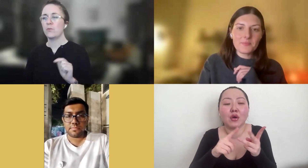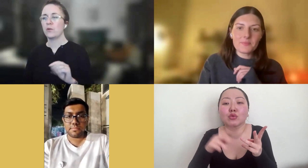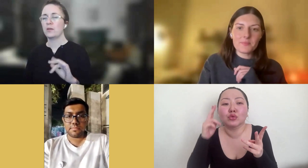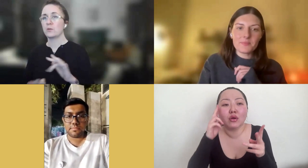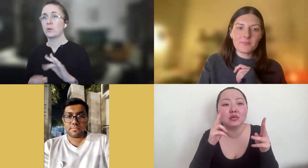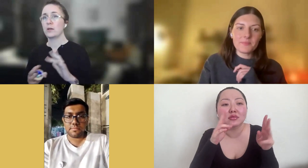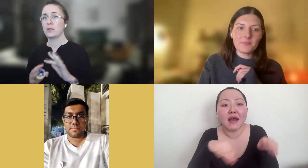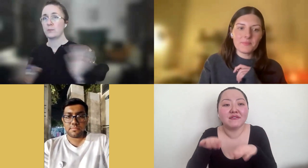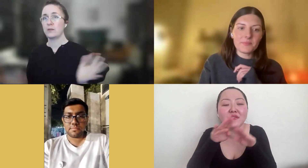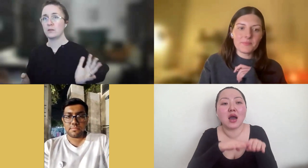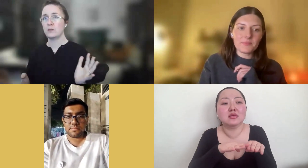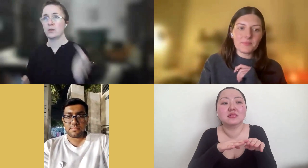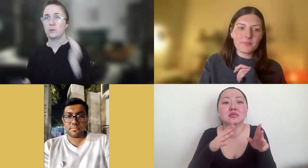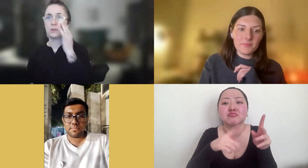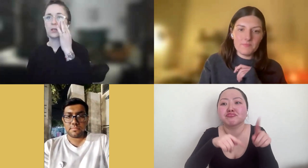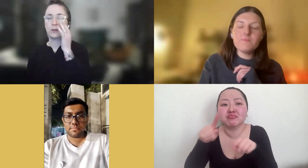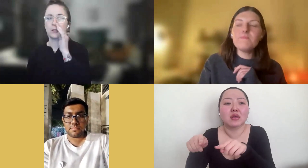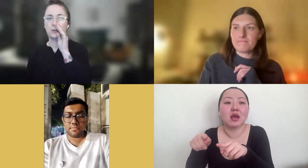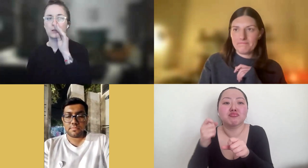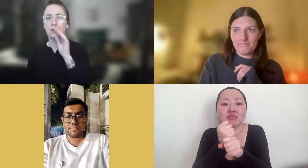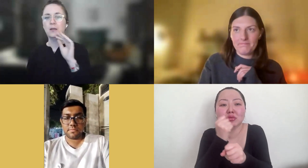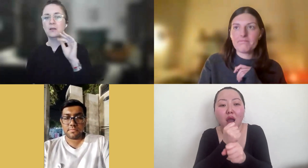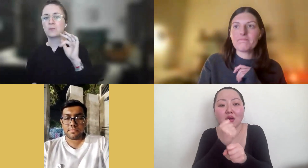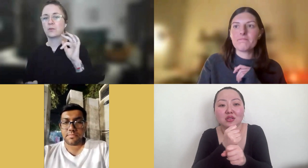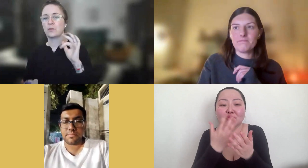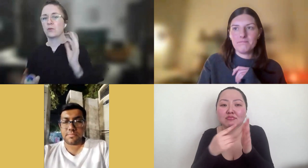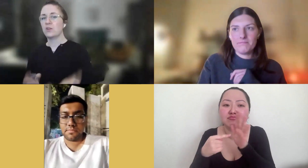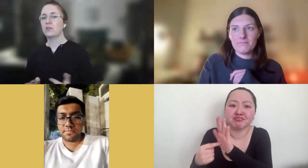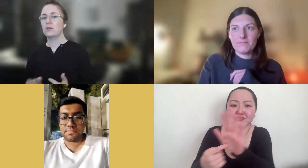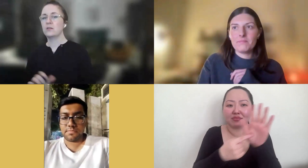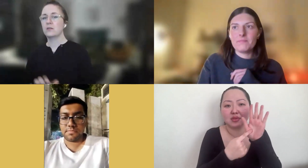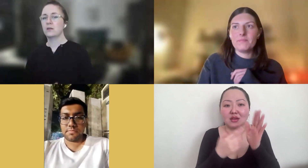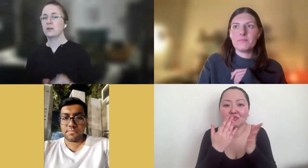forms. So it s really expanded in the way you think about it in fashion and design,